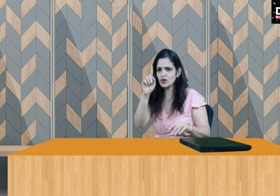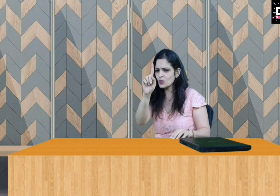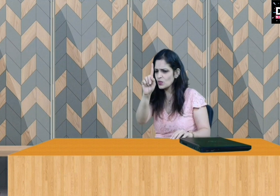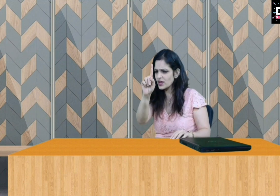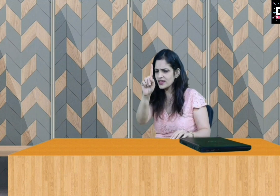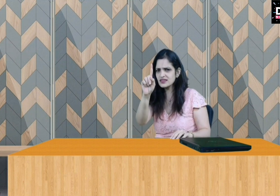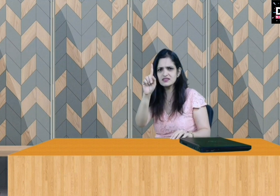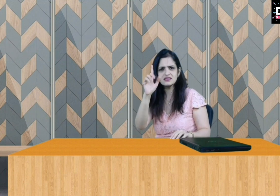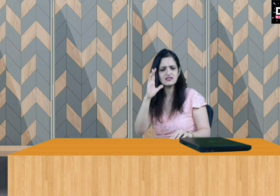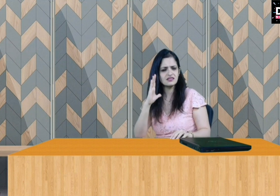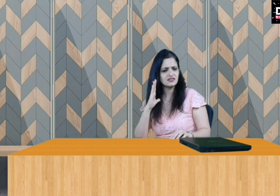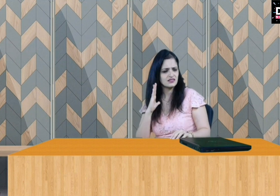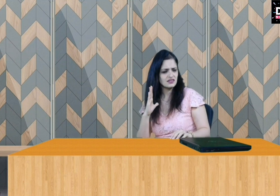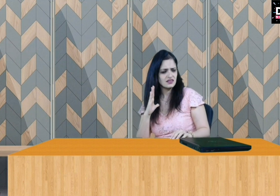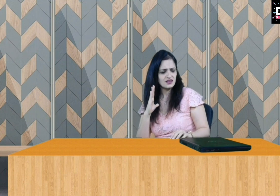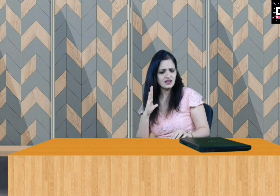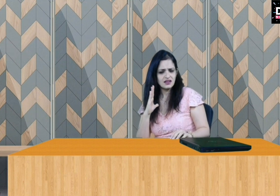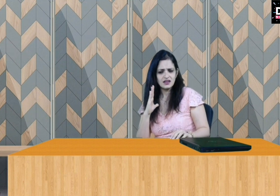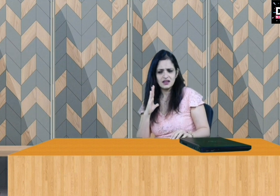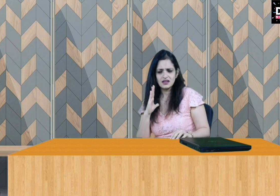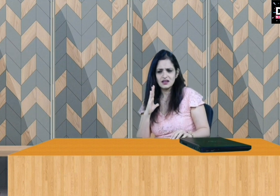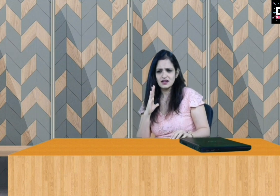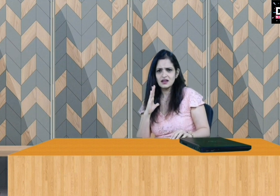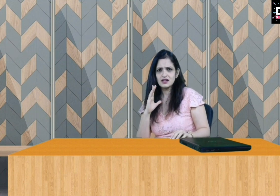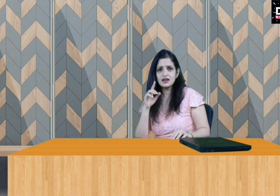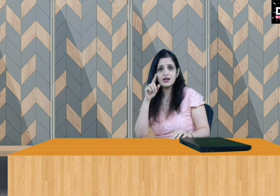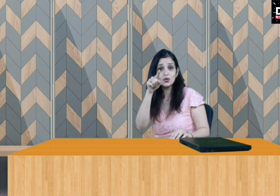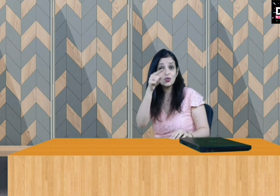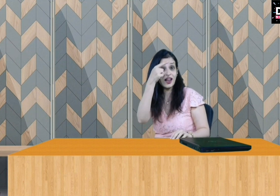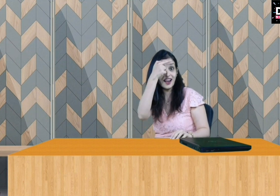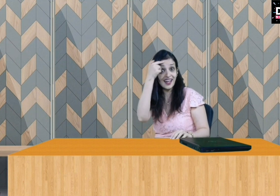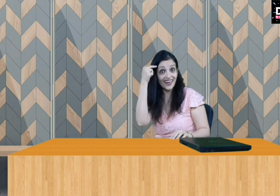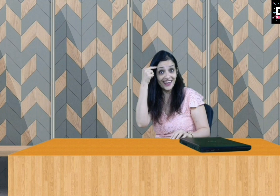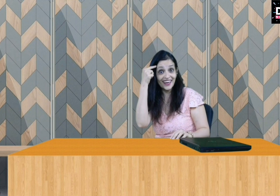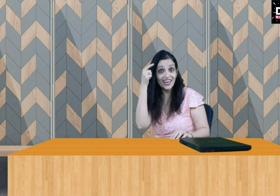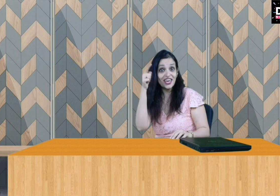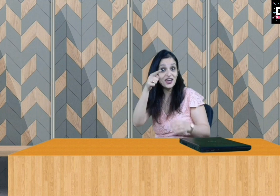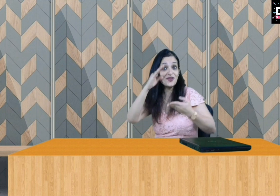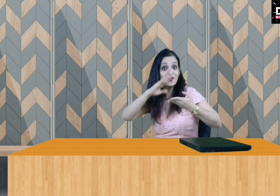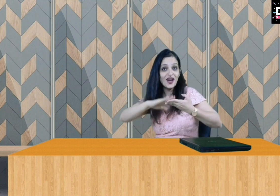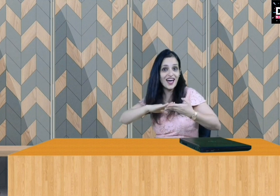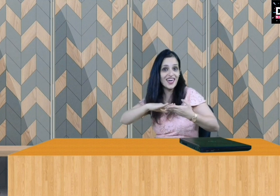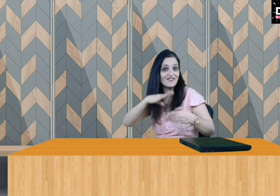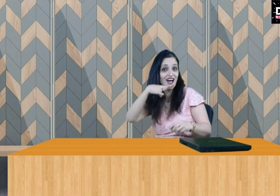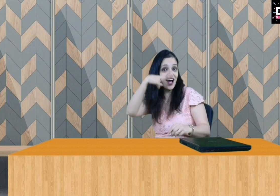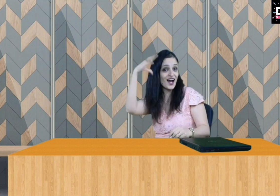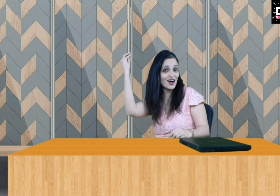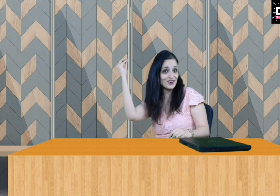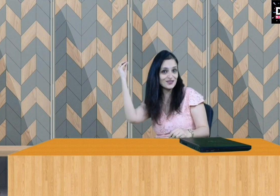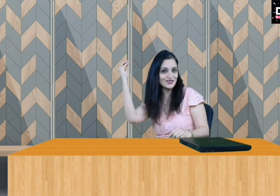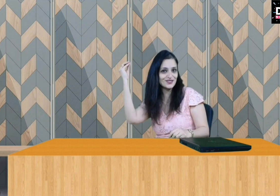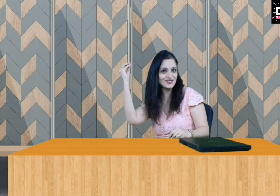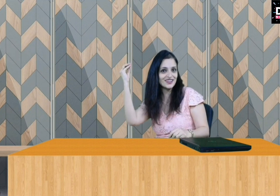Wait... Wait.. You are lucky that your wife is out of town